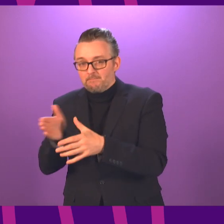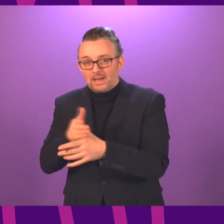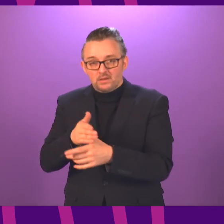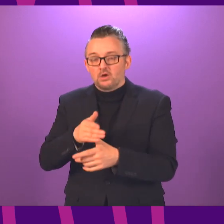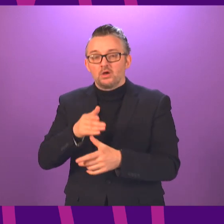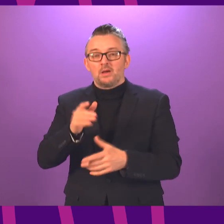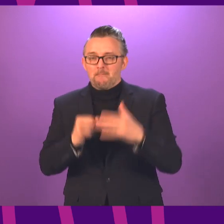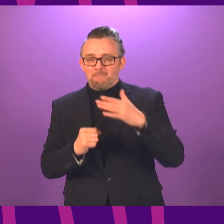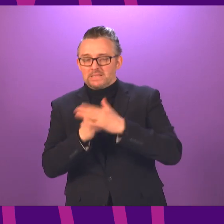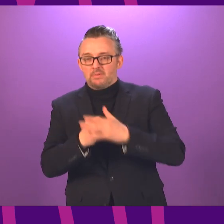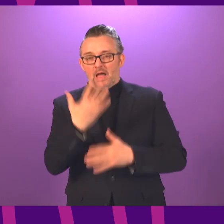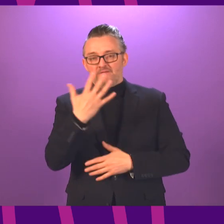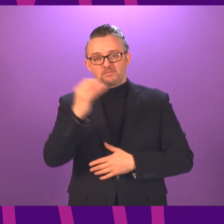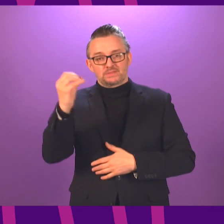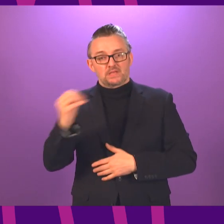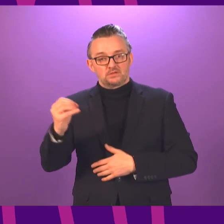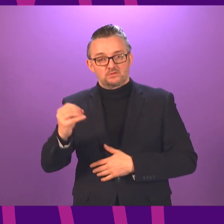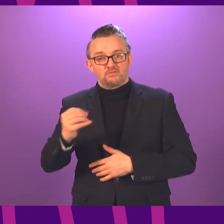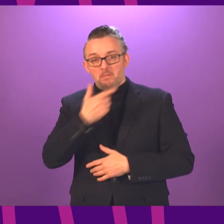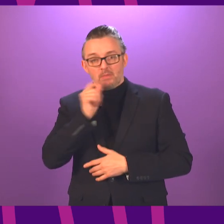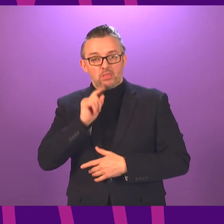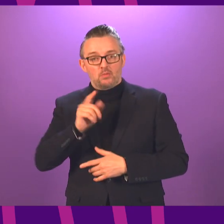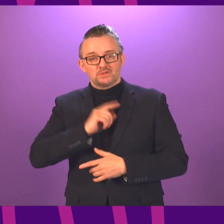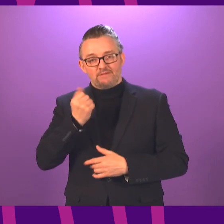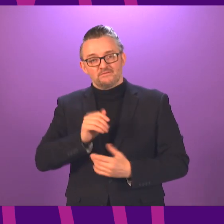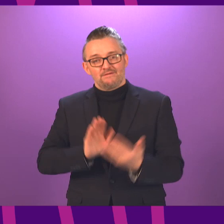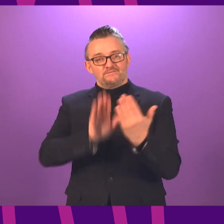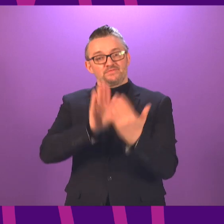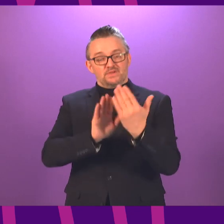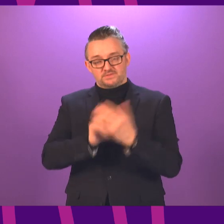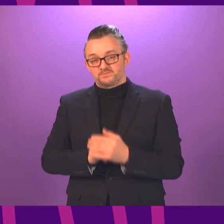of the total—where face-to-face teaching is critical. We will also ease restrictions